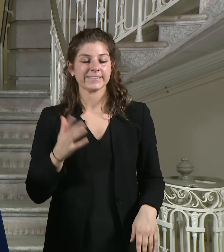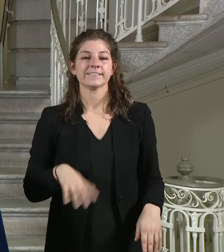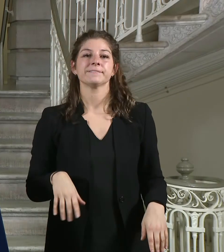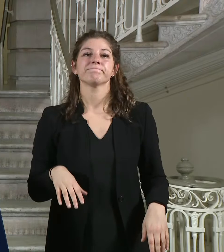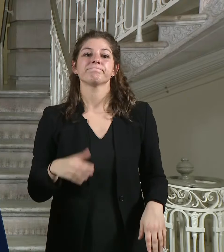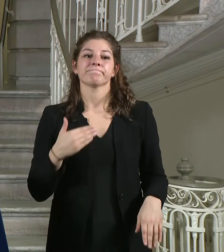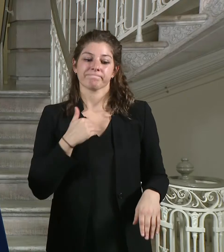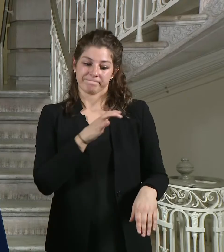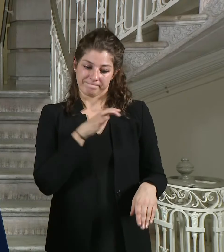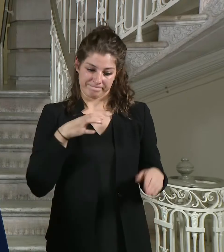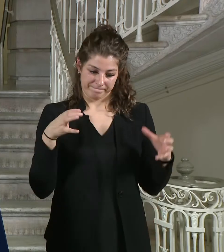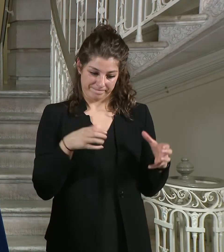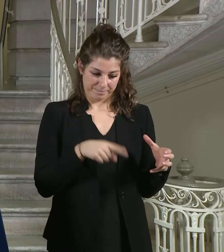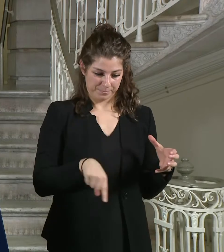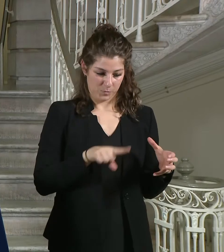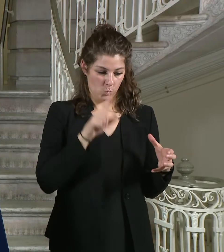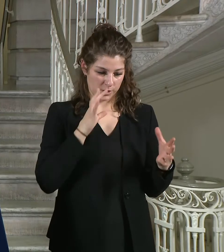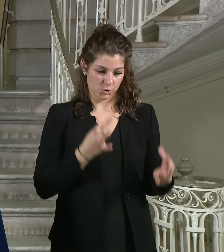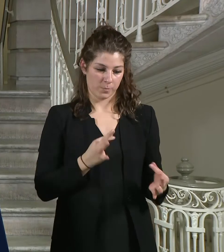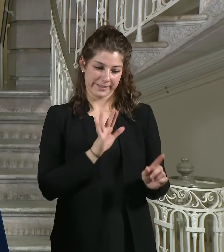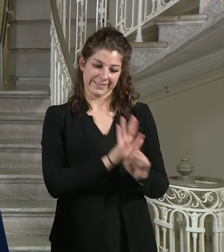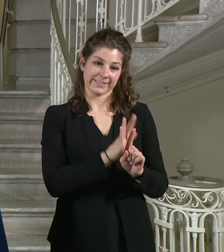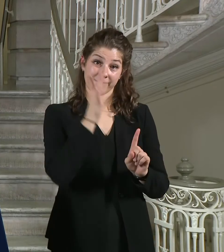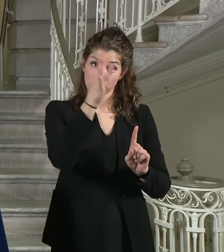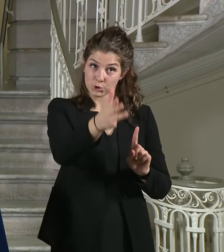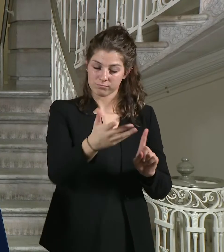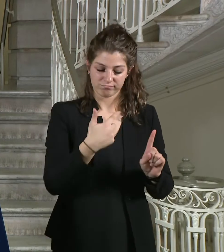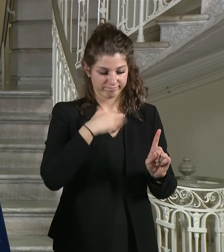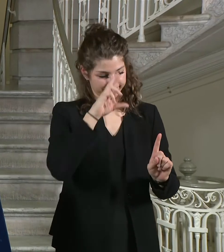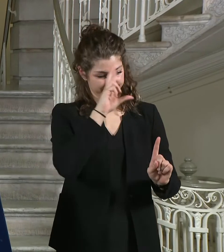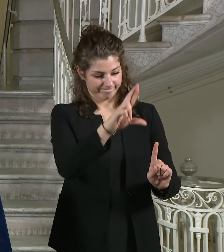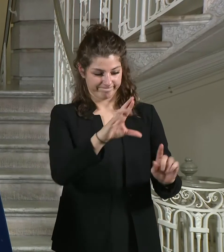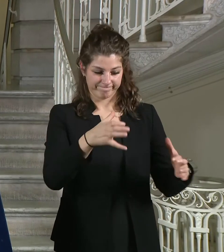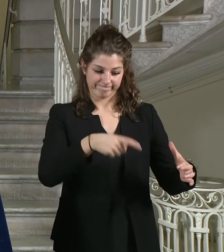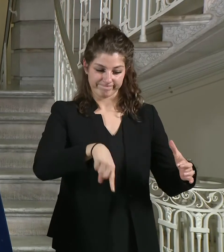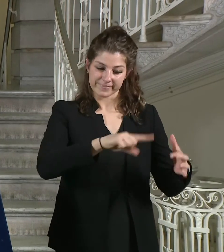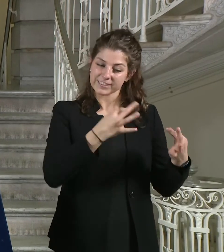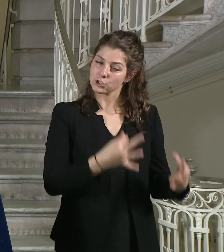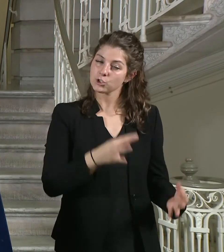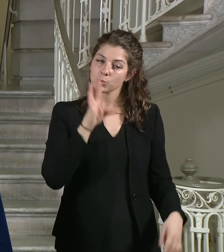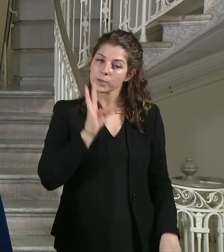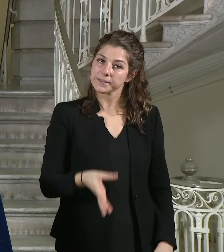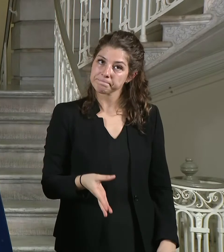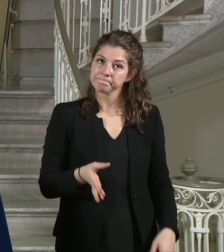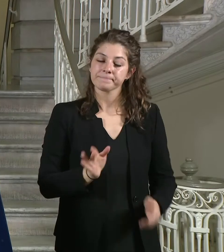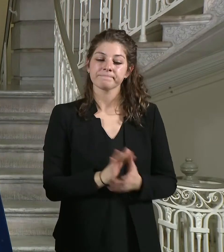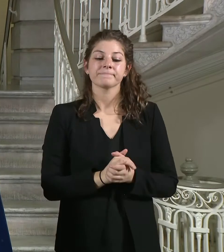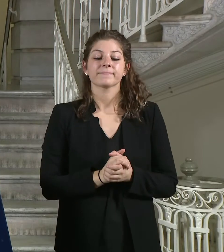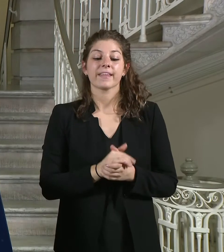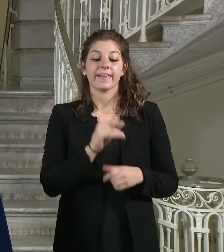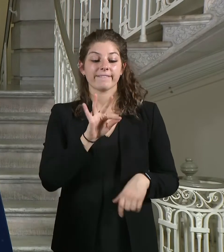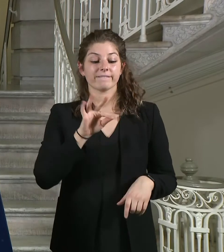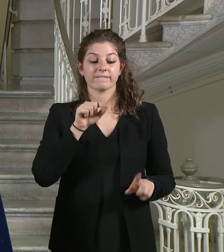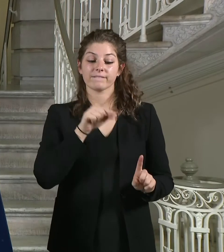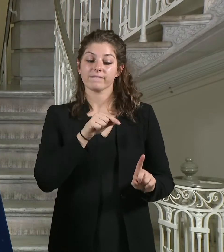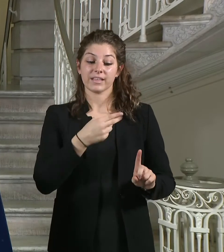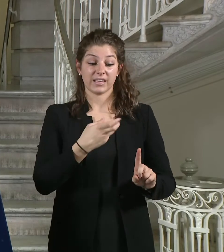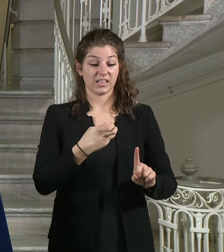I THINK THAT NOW HE'S ELECTED TO CONGRESS AND THE CONGRESSIONAL